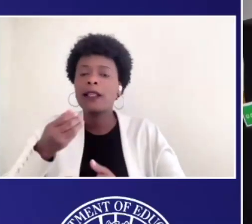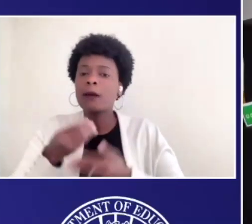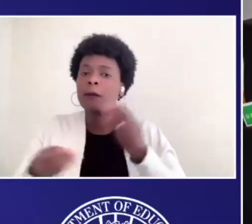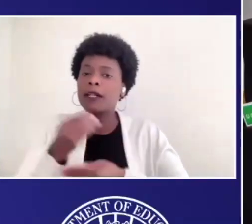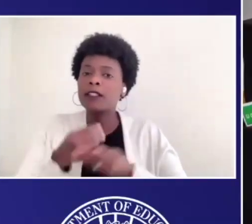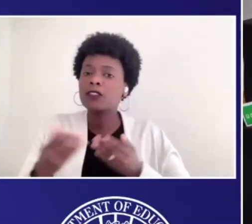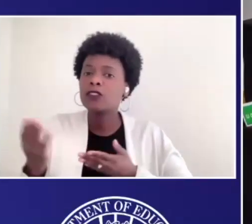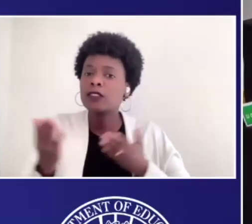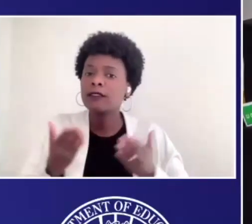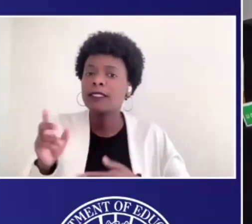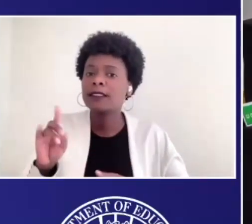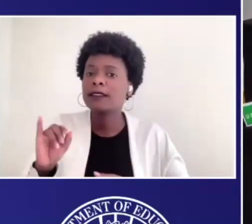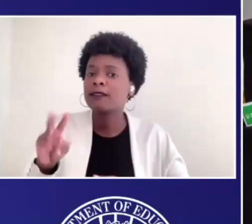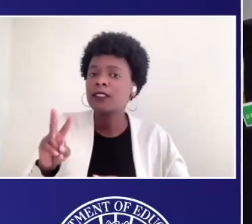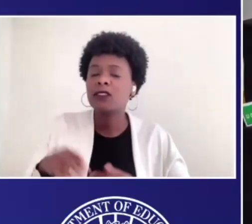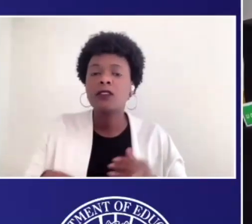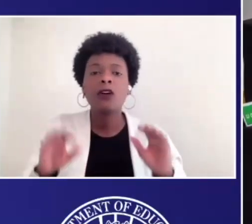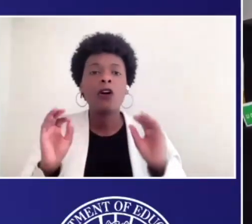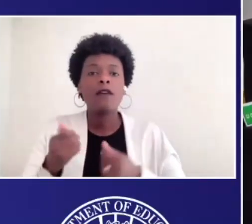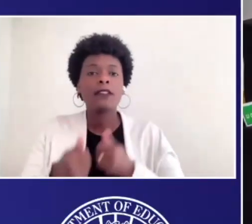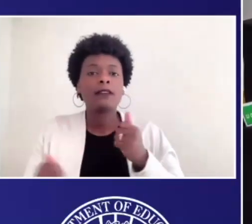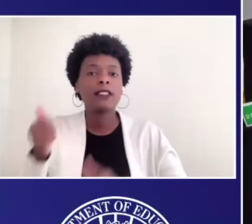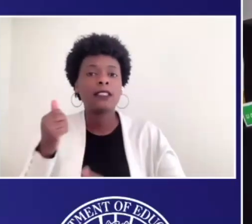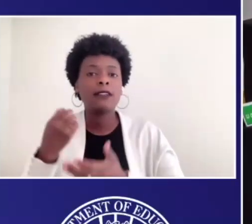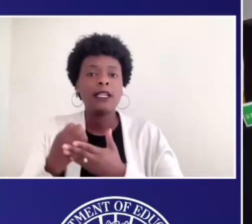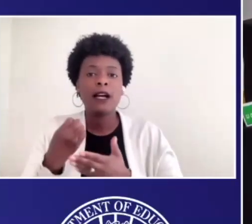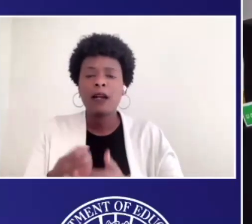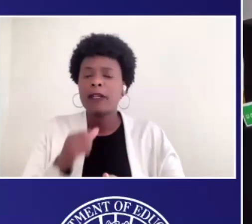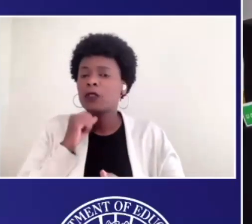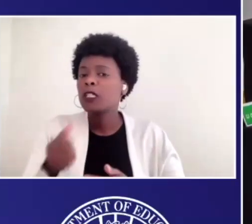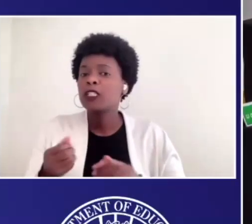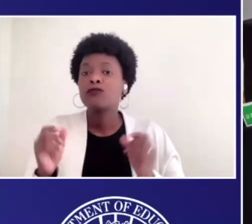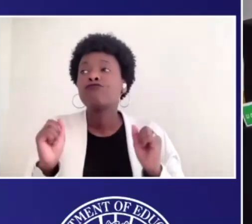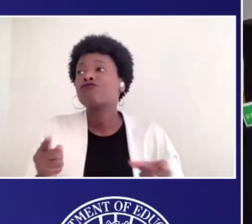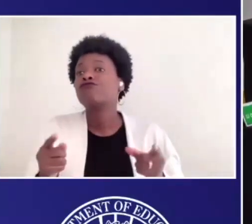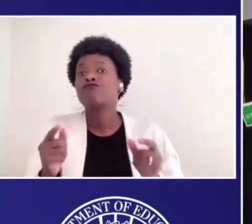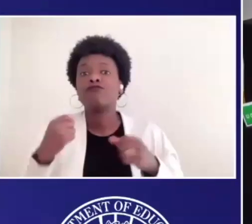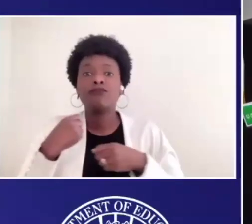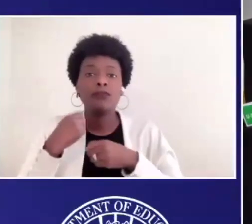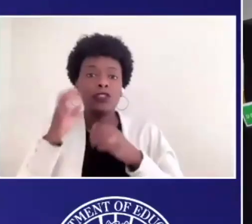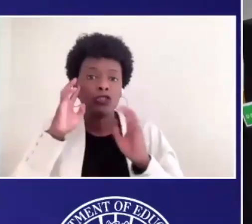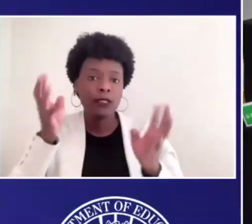as well as our Office of Chief Economist. This is not a proposal that we just cooked up overnight, but something that a lot of thought went into.